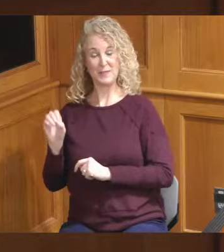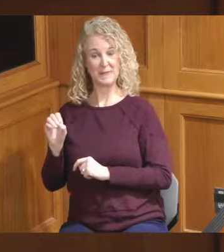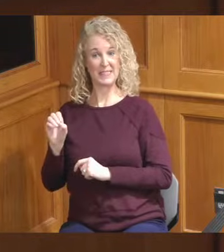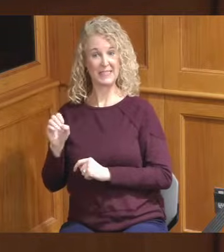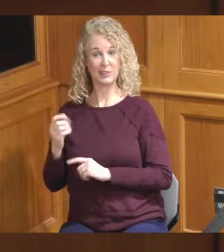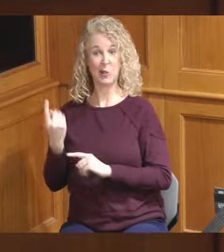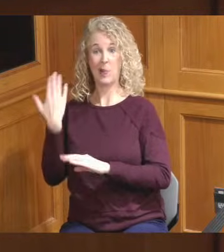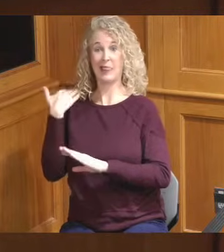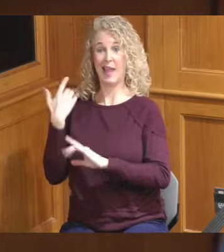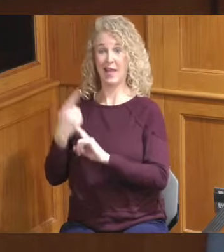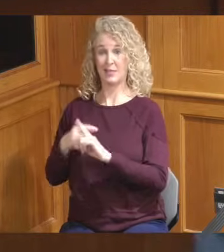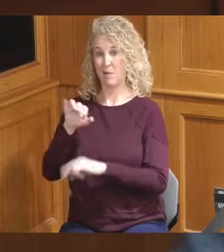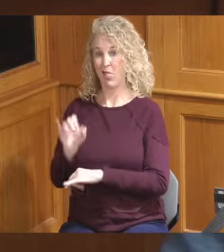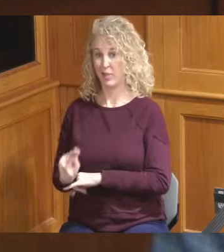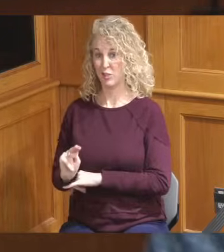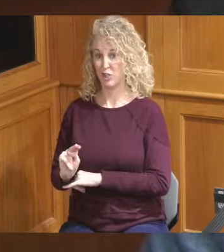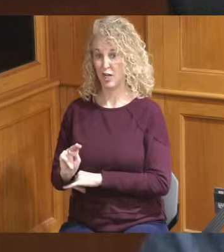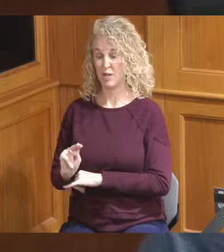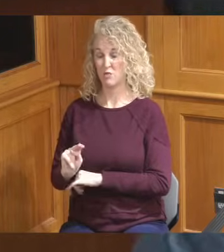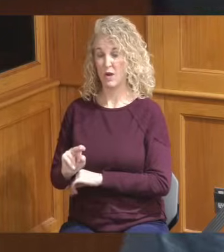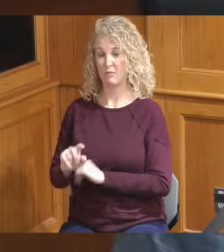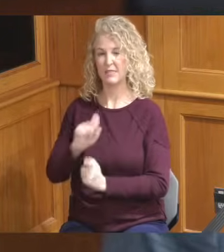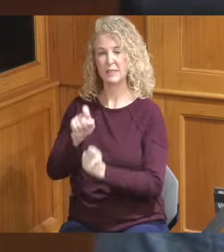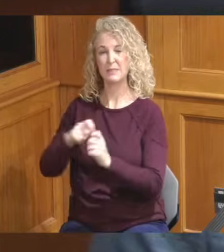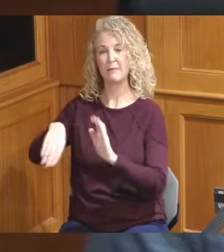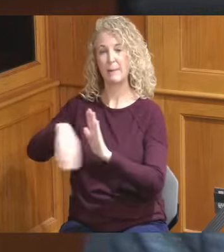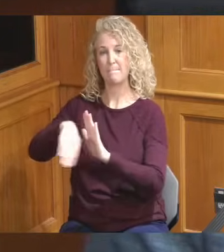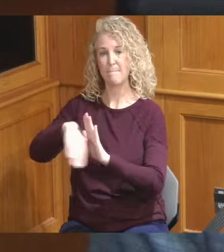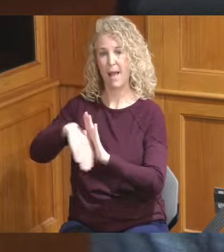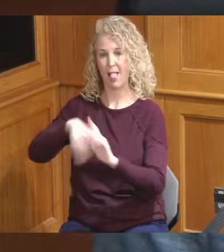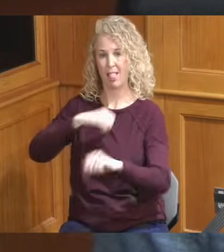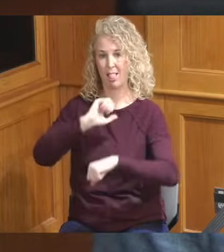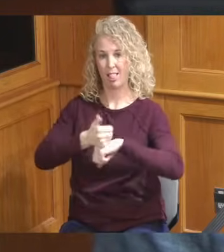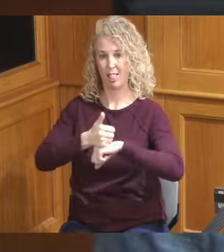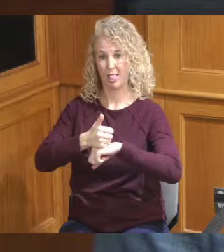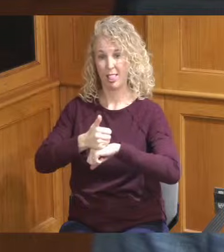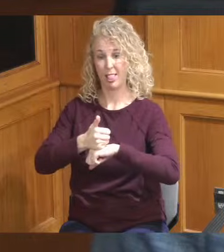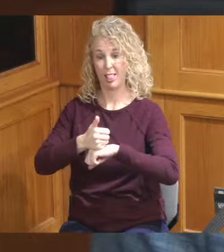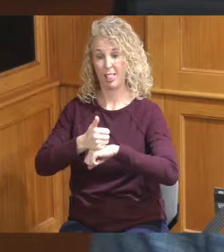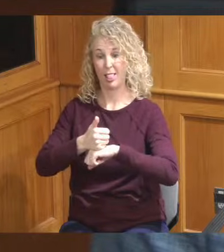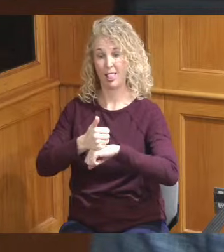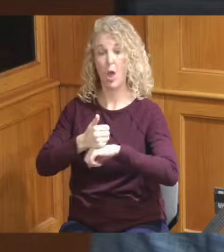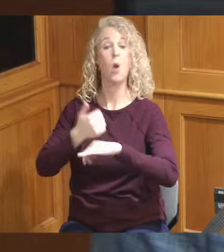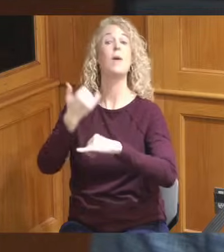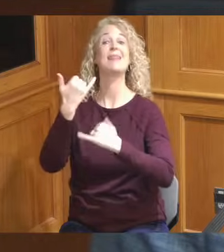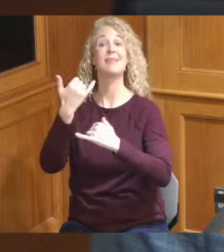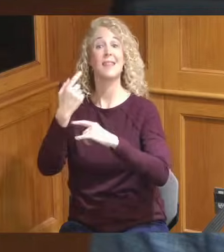last month they dedicated a bell. This month they dedicated a clock. And I will tell you something,